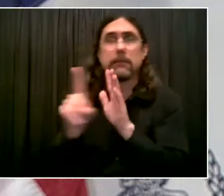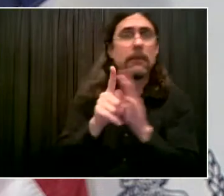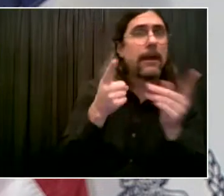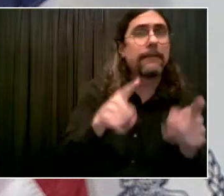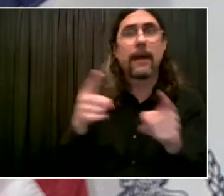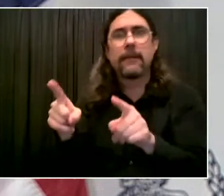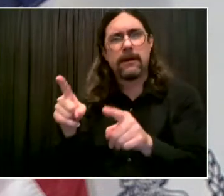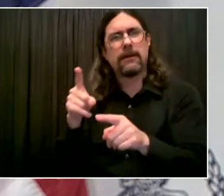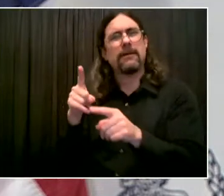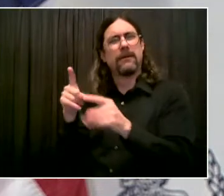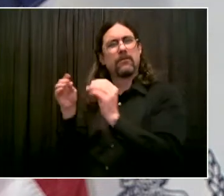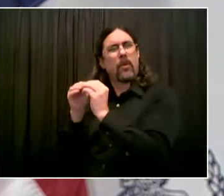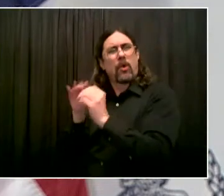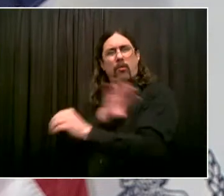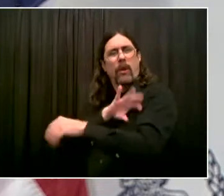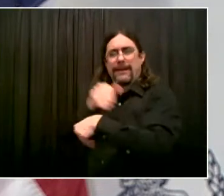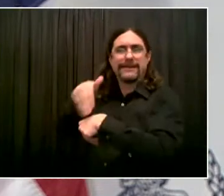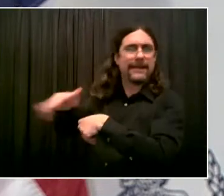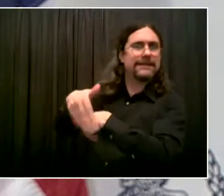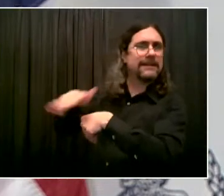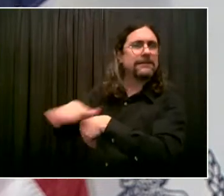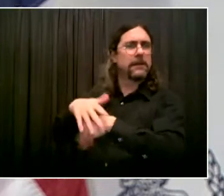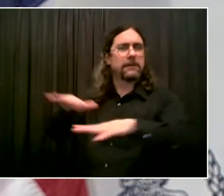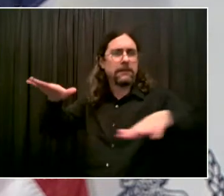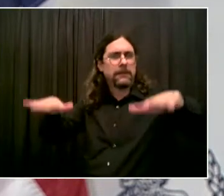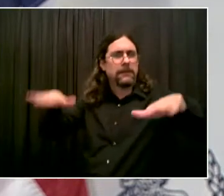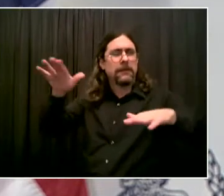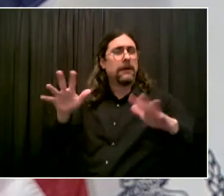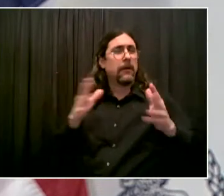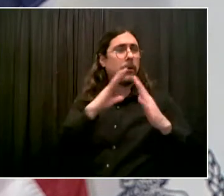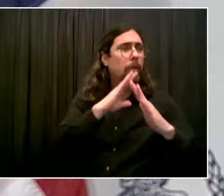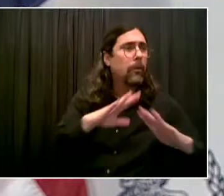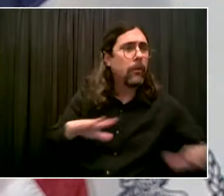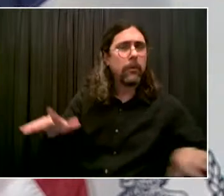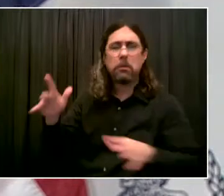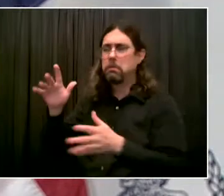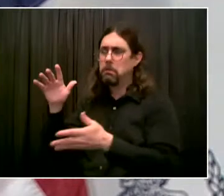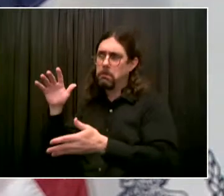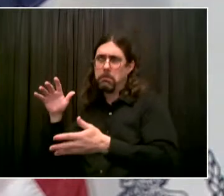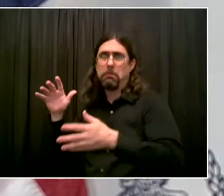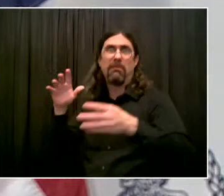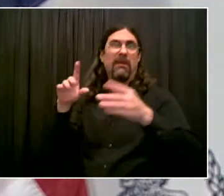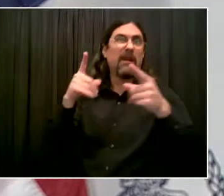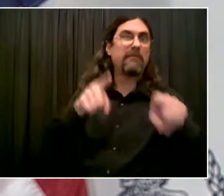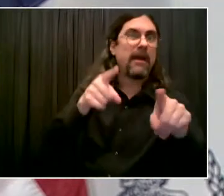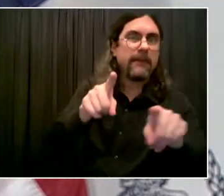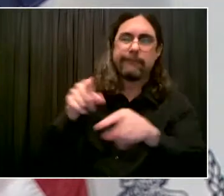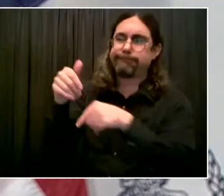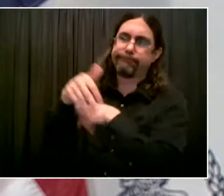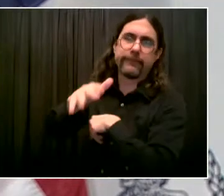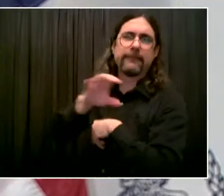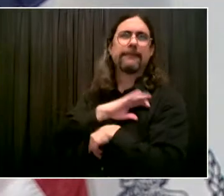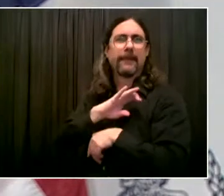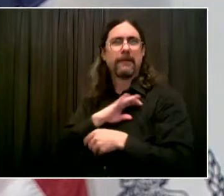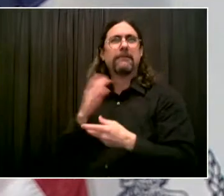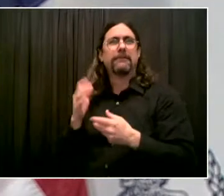NEED TO TO MAKE SURE THAT WE CAN KEEP PEOPLE SAFE IN THE UBSWAWA. Y SOTHAT IS MY